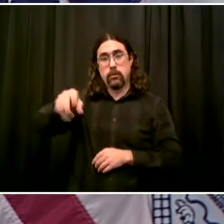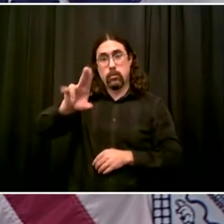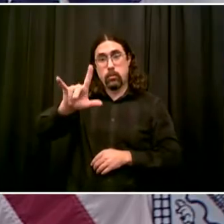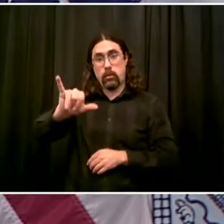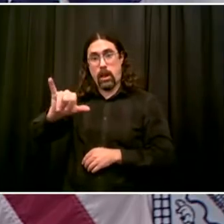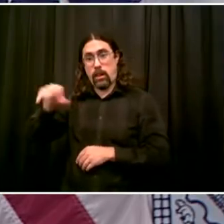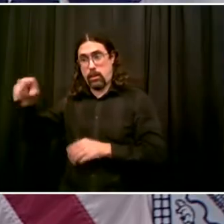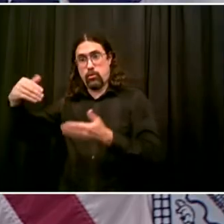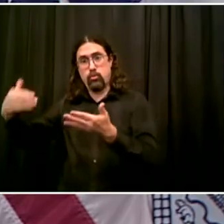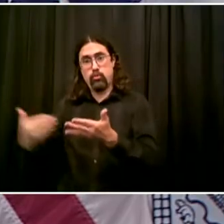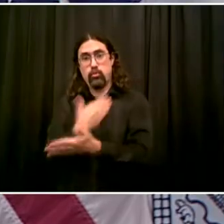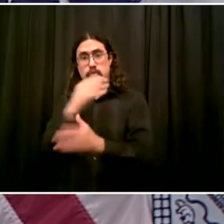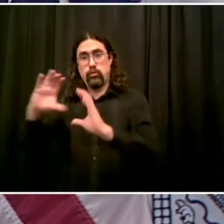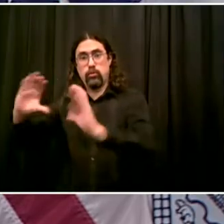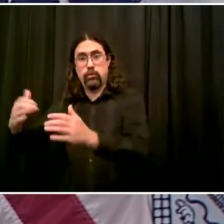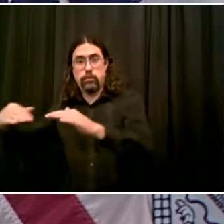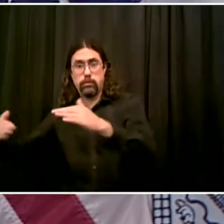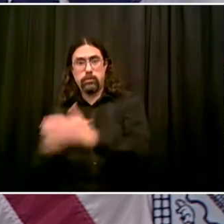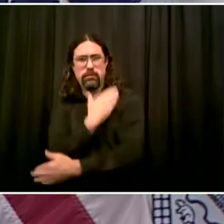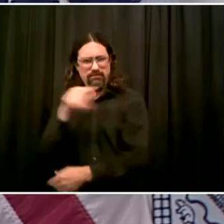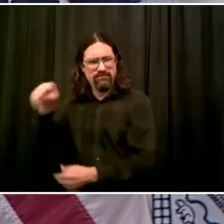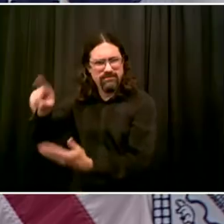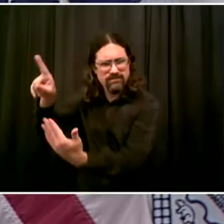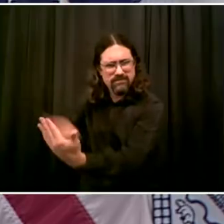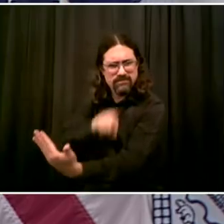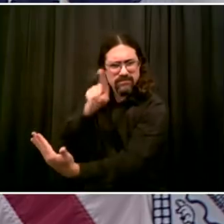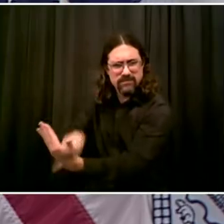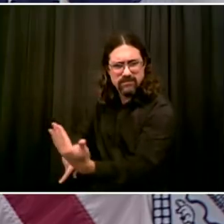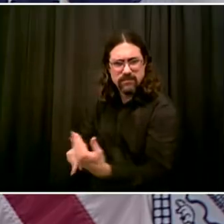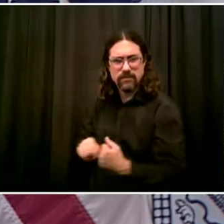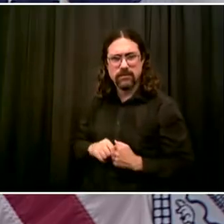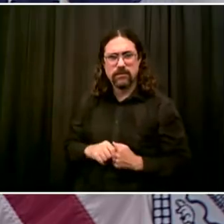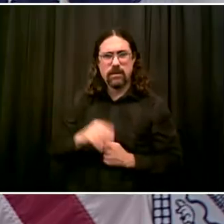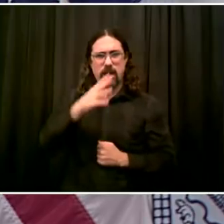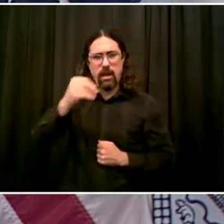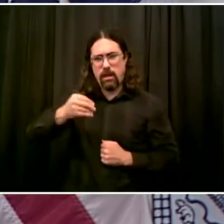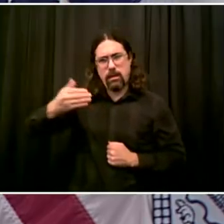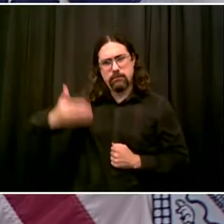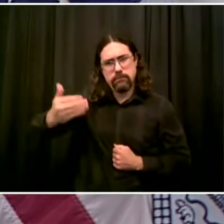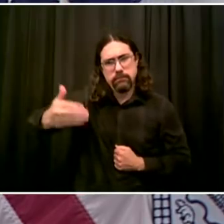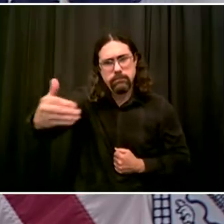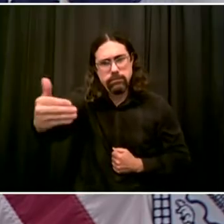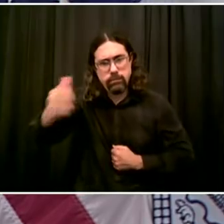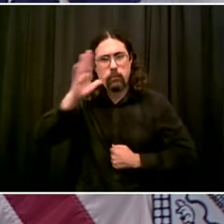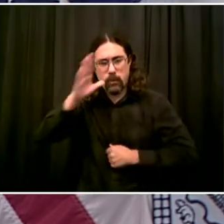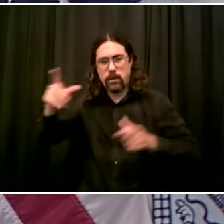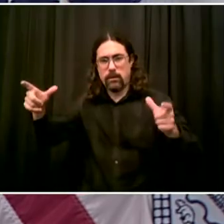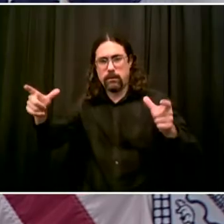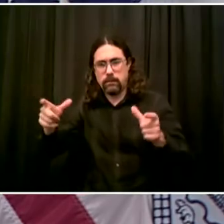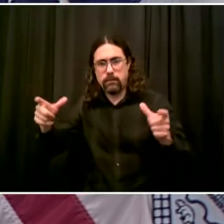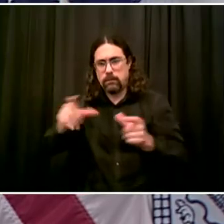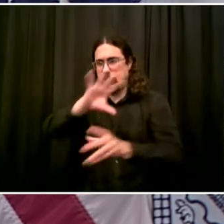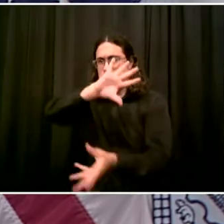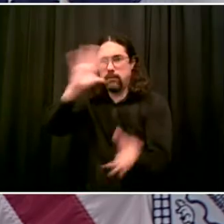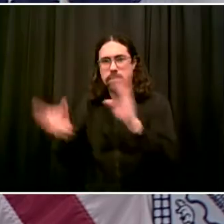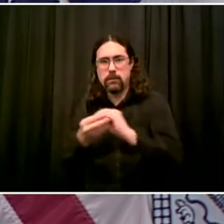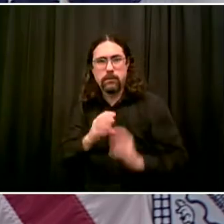REDUCE THE OVTIERME. THAT DOES NOT DREICLYT